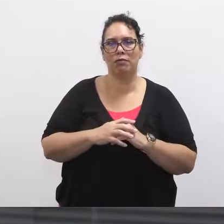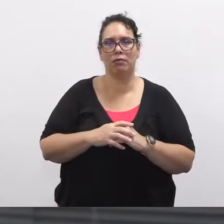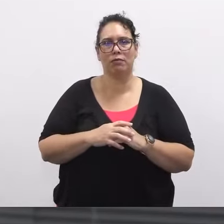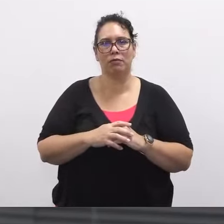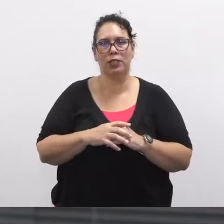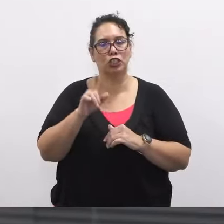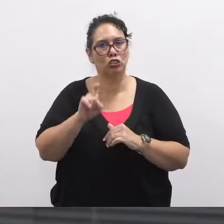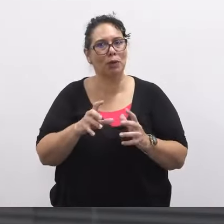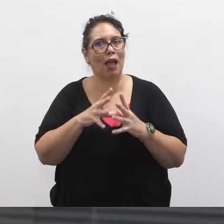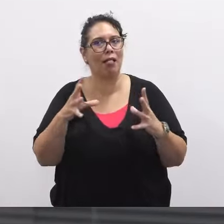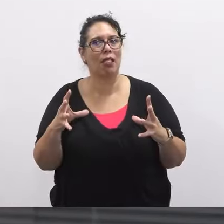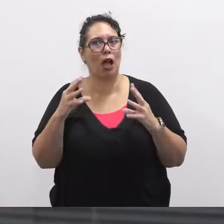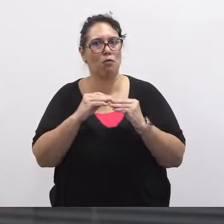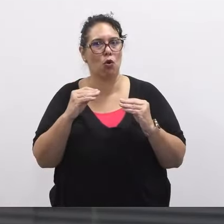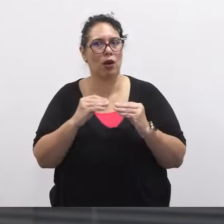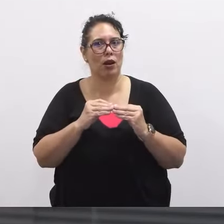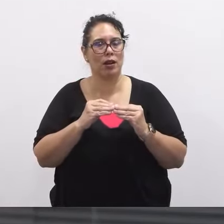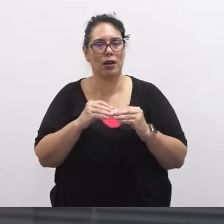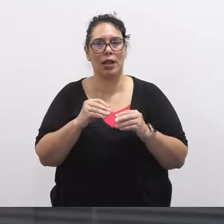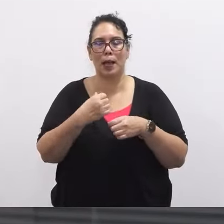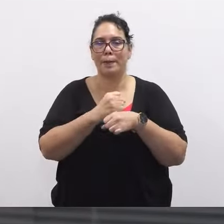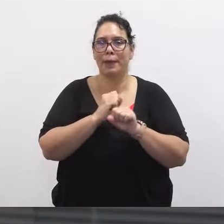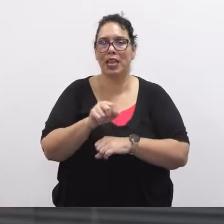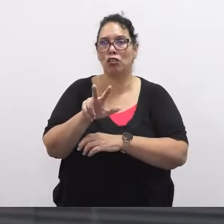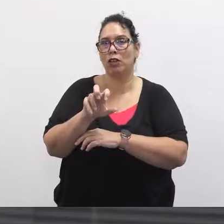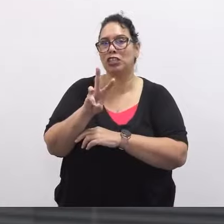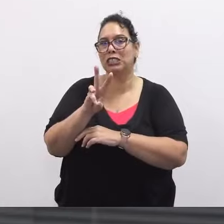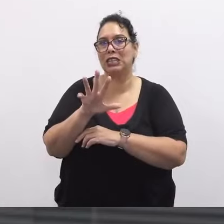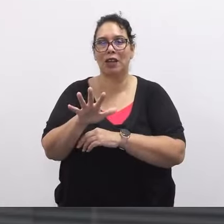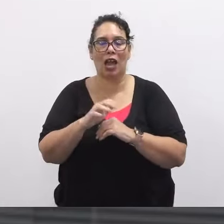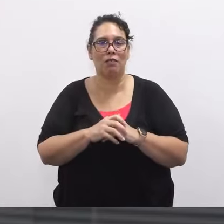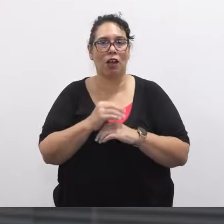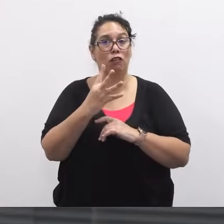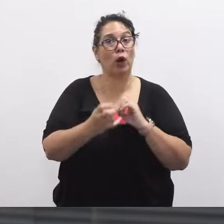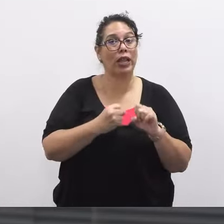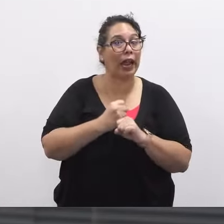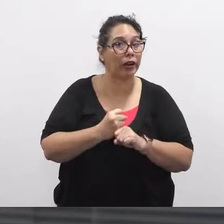Please reconsider, make it 365, make it four years or better yet,